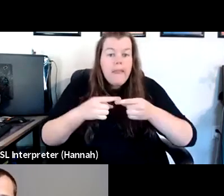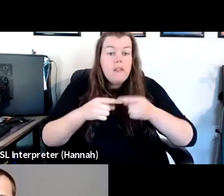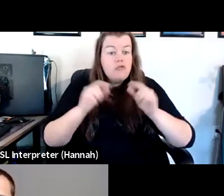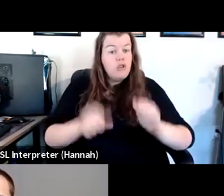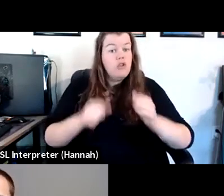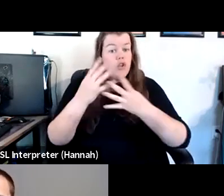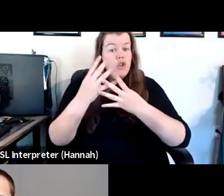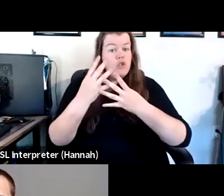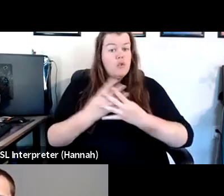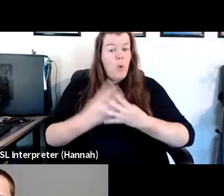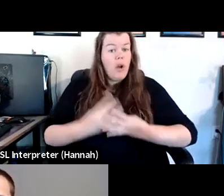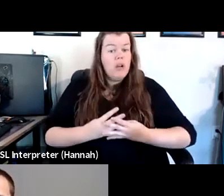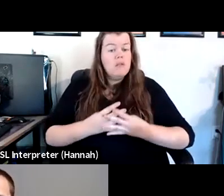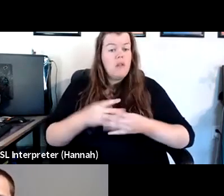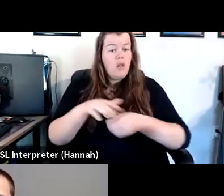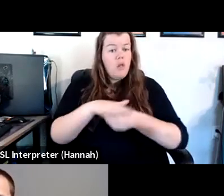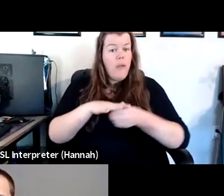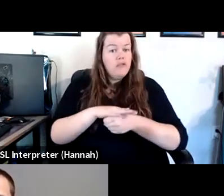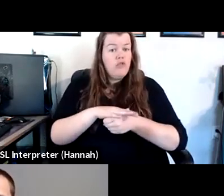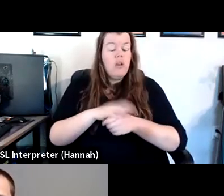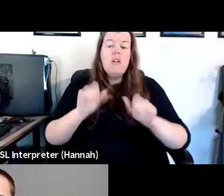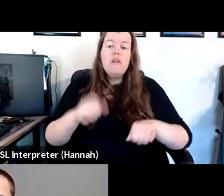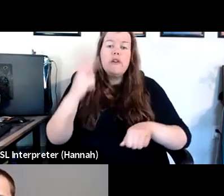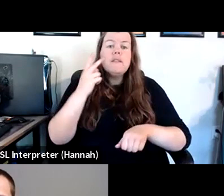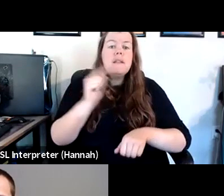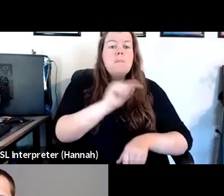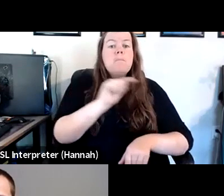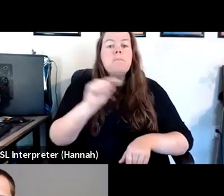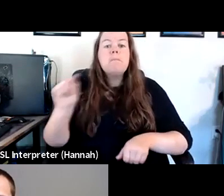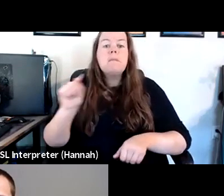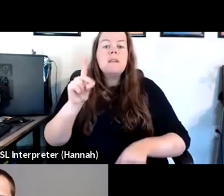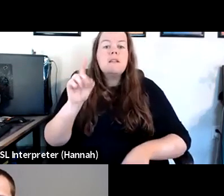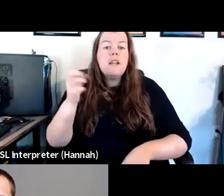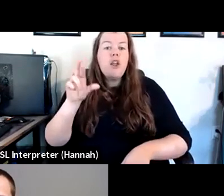so I was able to see which dealerships in the area had the types of vehicles that I was considering.